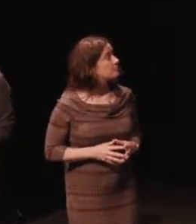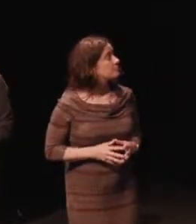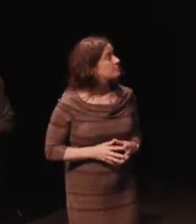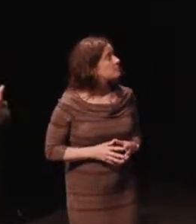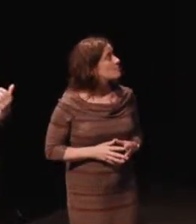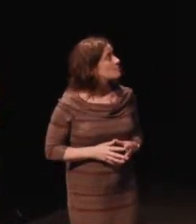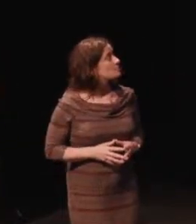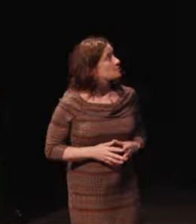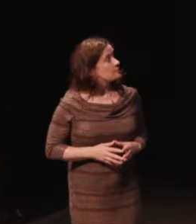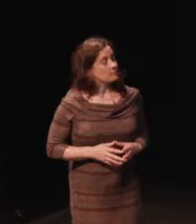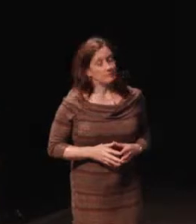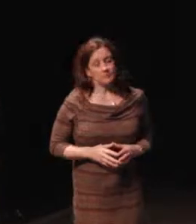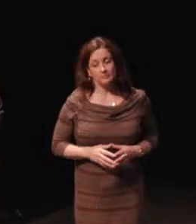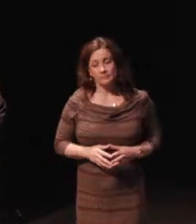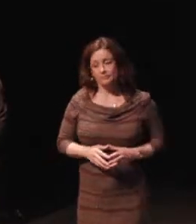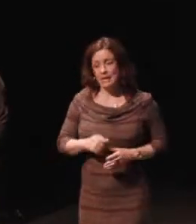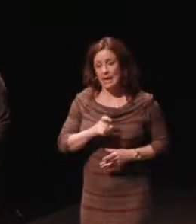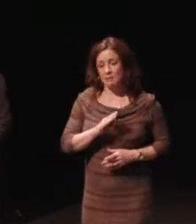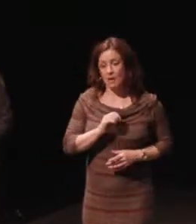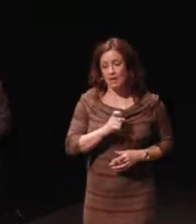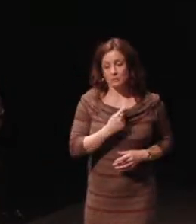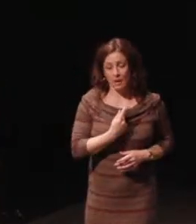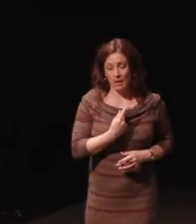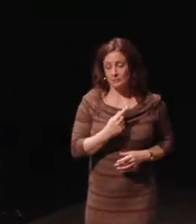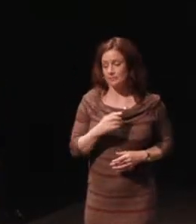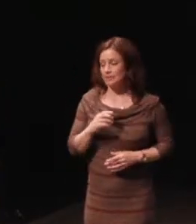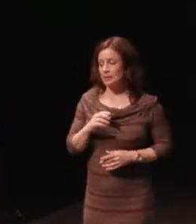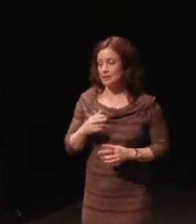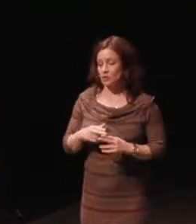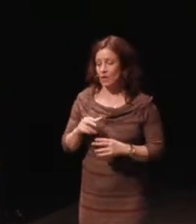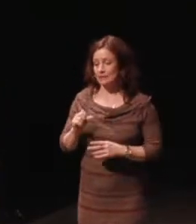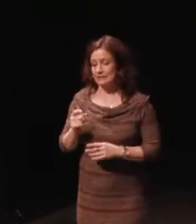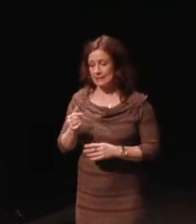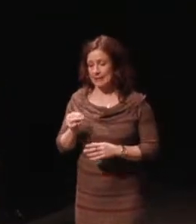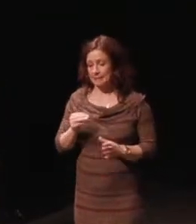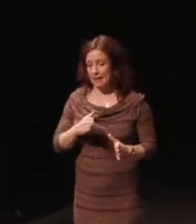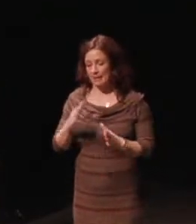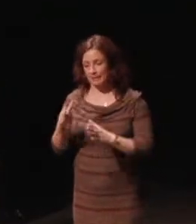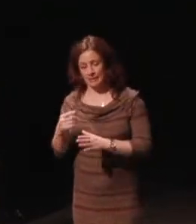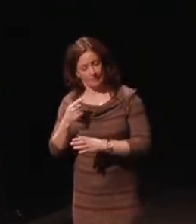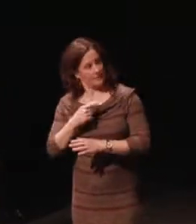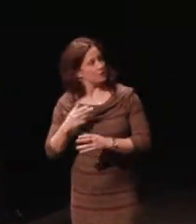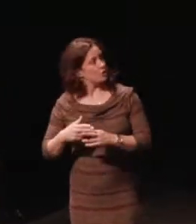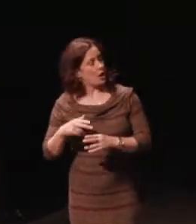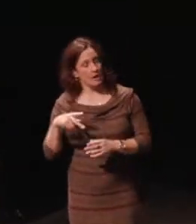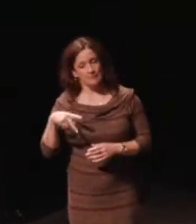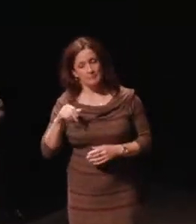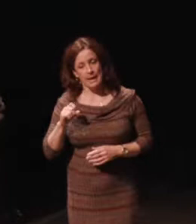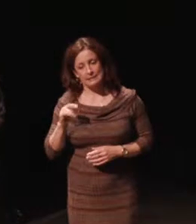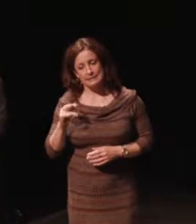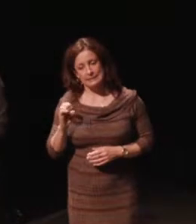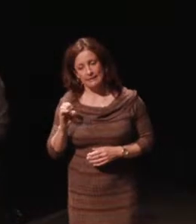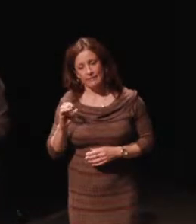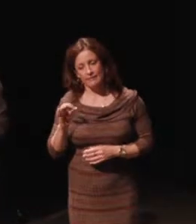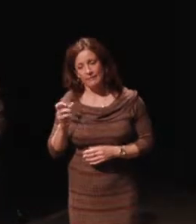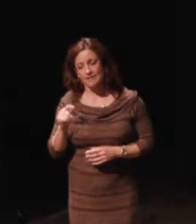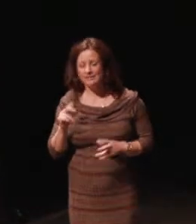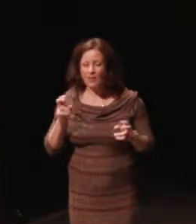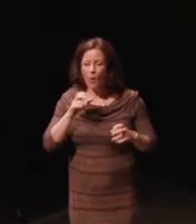and on Steam is called Way of The Passive Fist. So, the game is designed as an old school arcade beat them up type game.